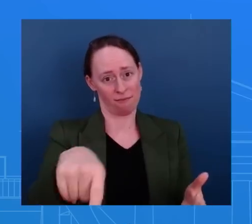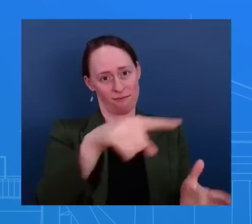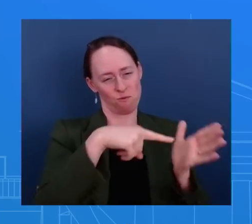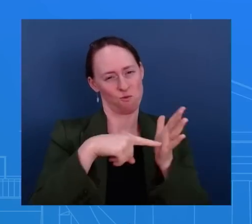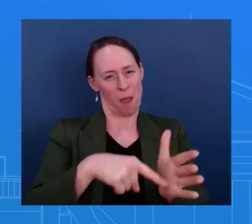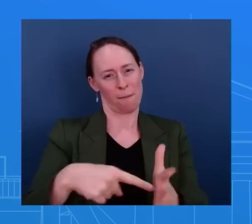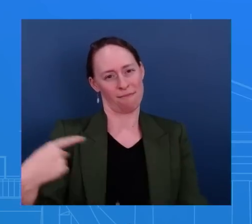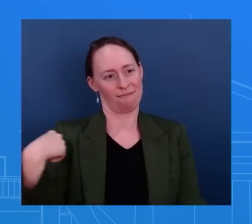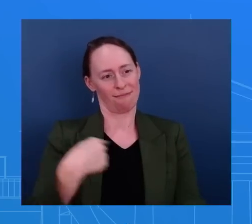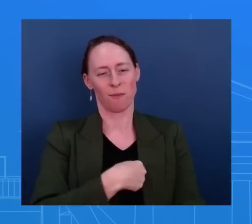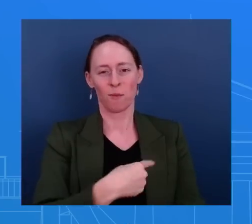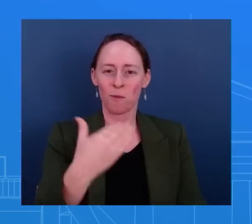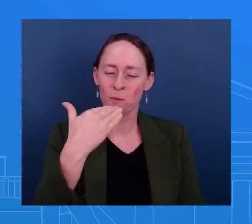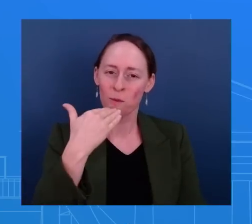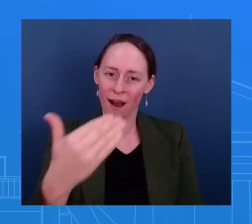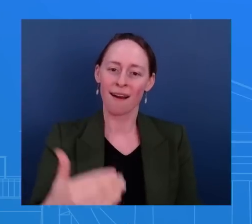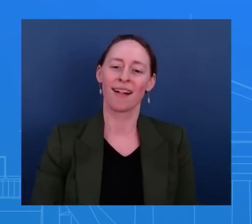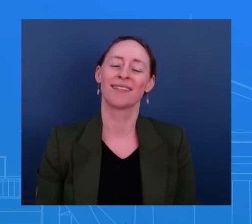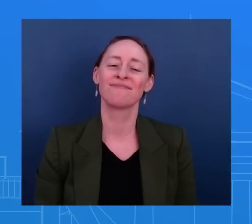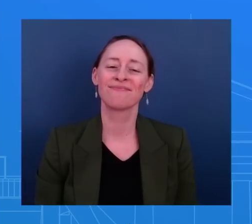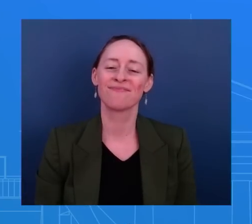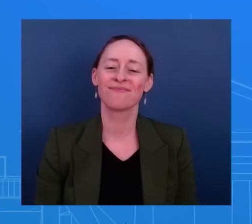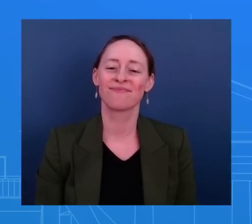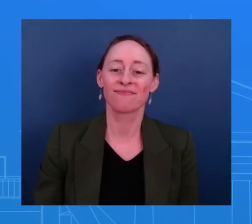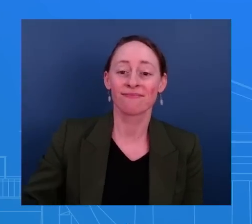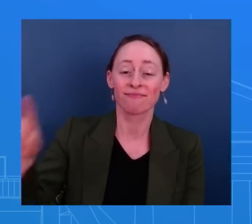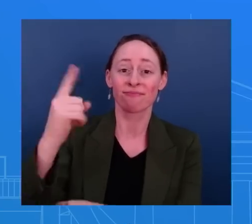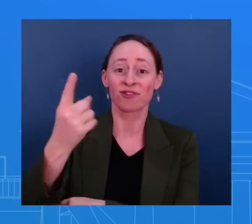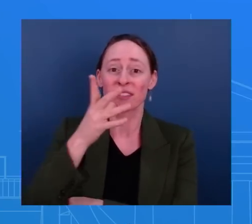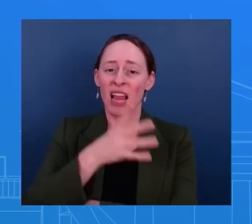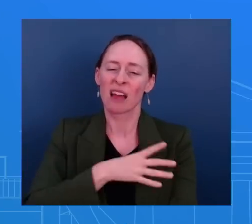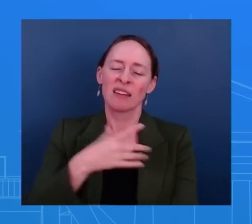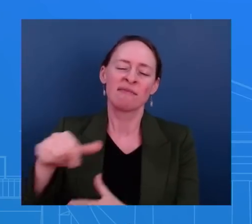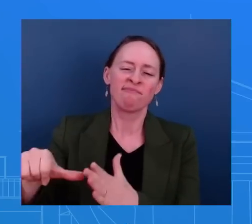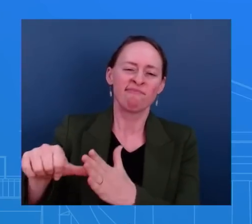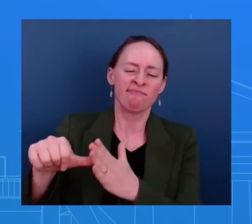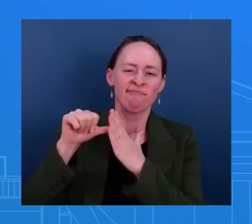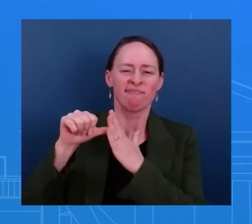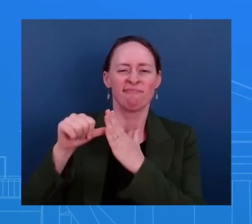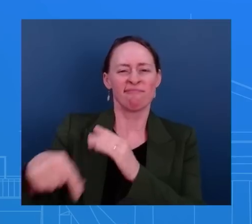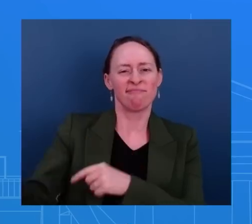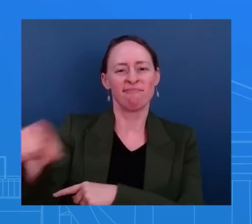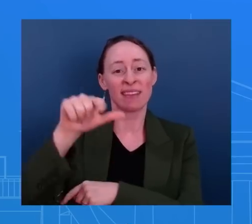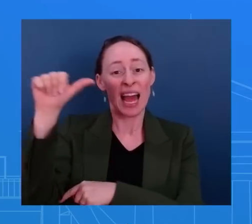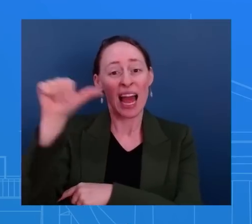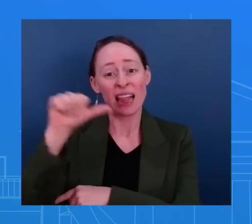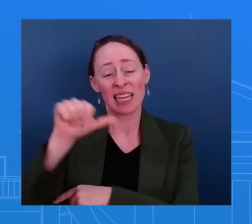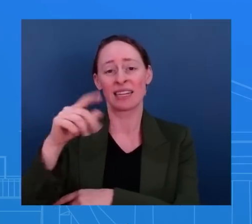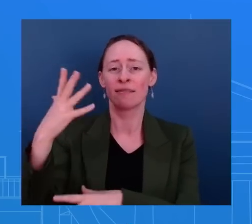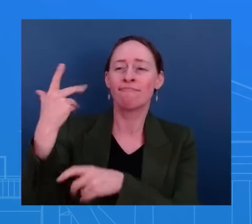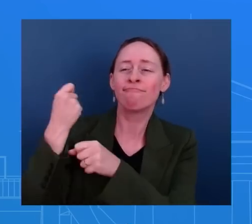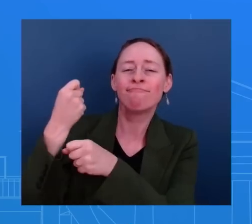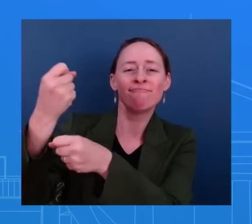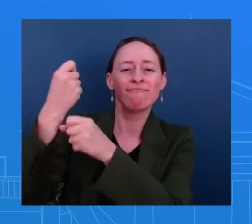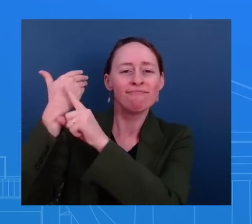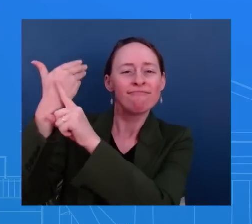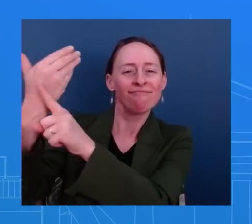"Our athletes carry more than just our flag. They carry our nation's heart and our hopes with them too."